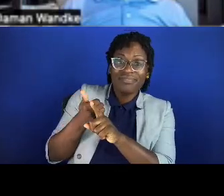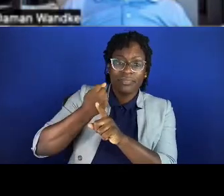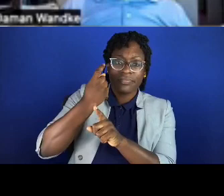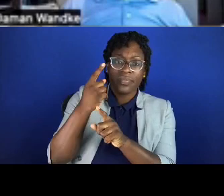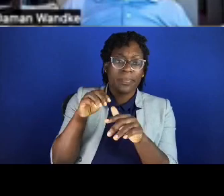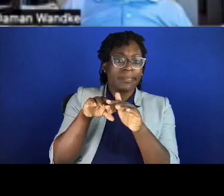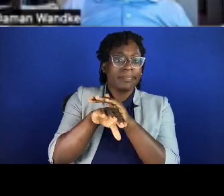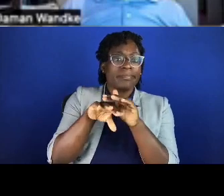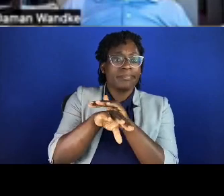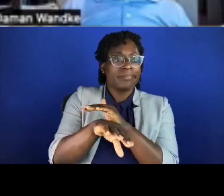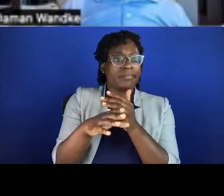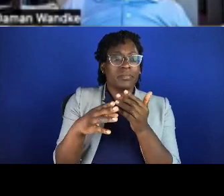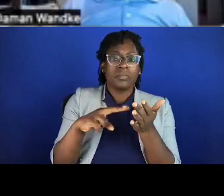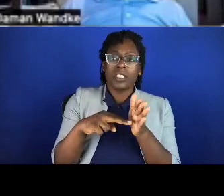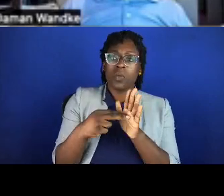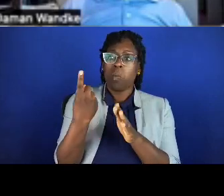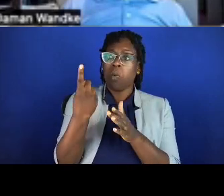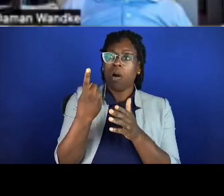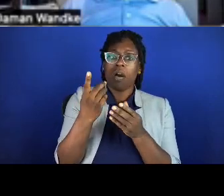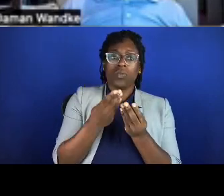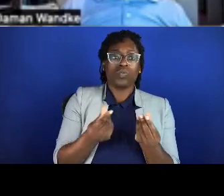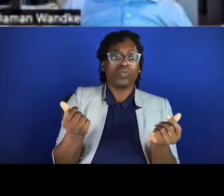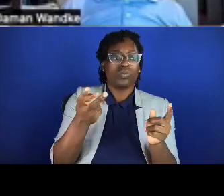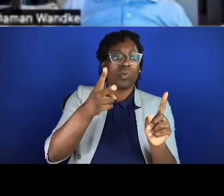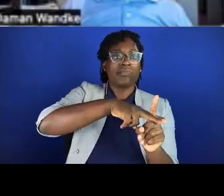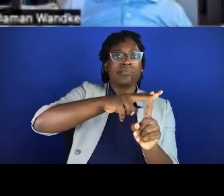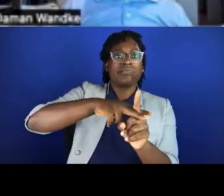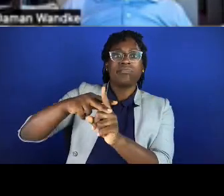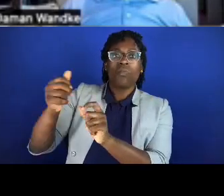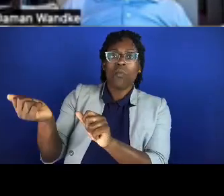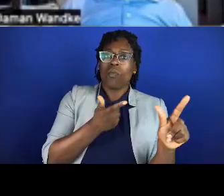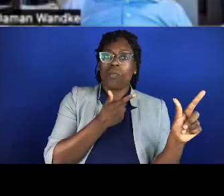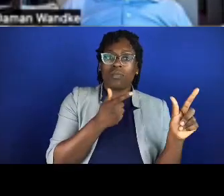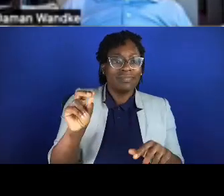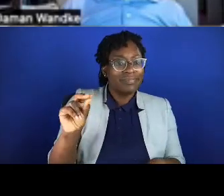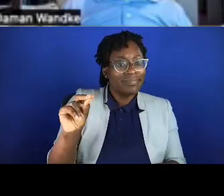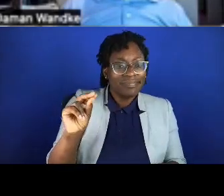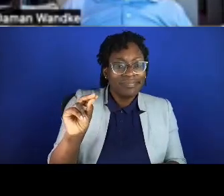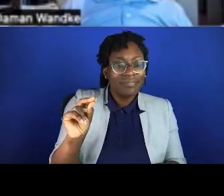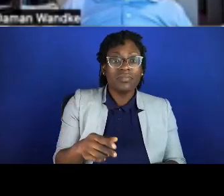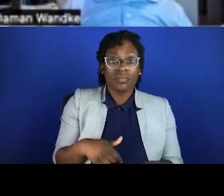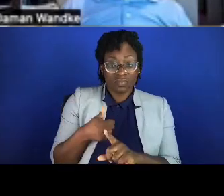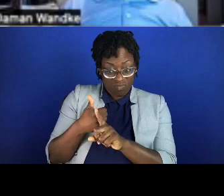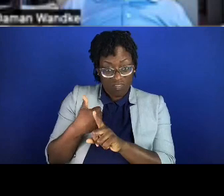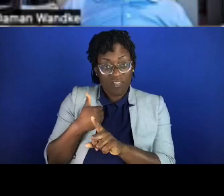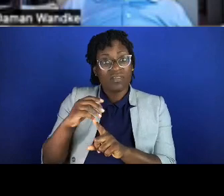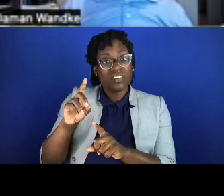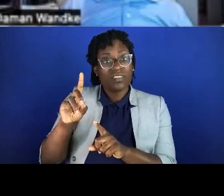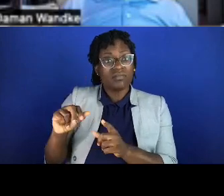Daman understands that accessibility is not “one-size-fits-all”, yet his disability